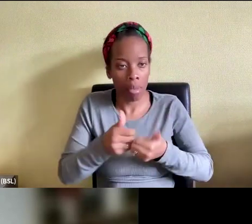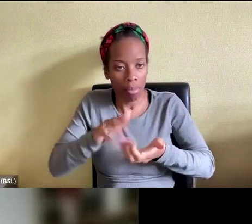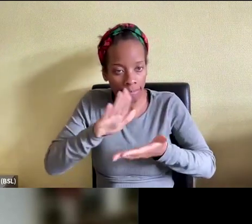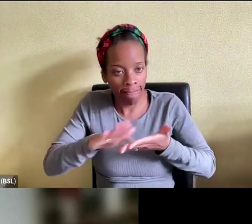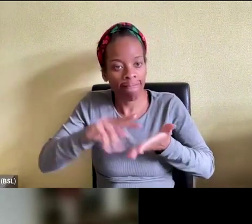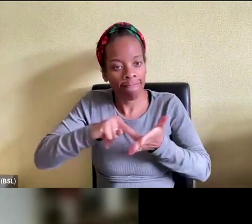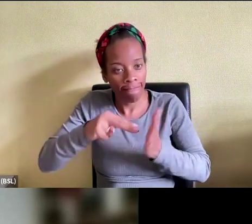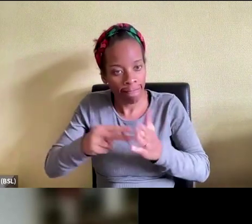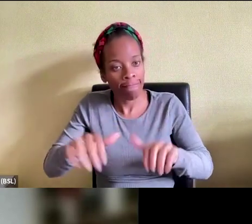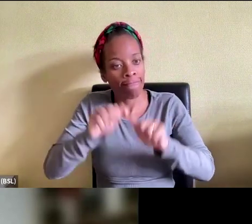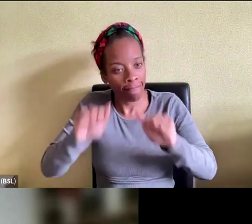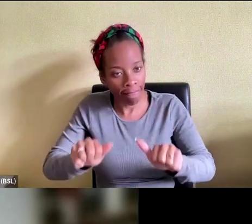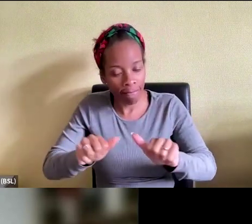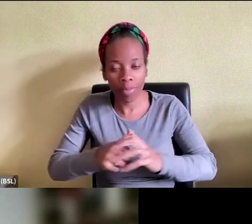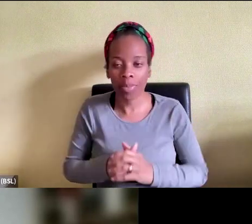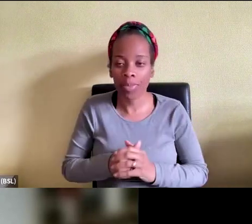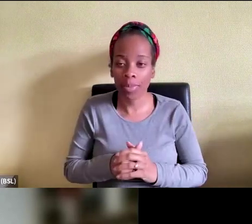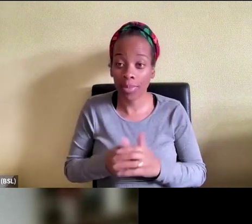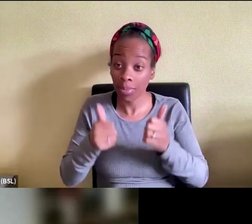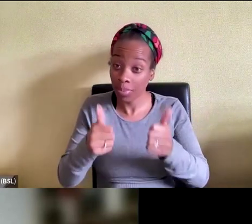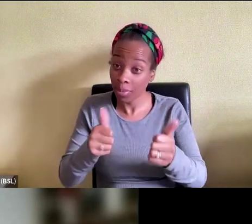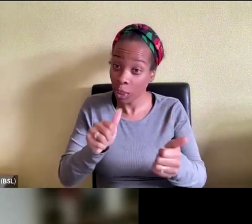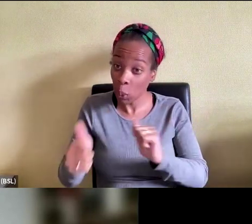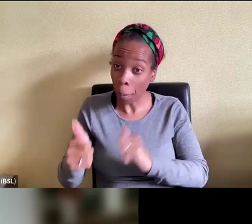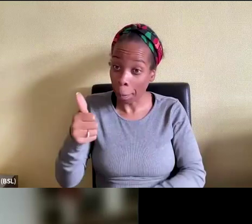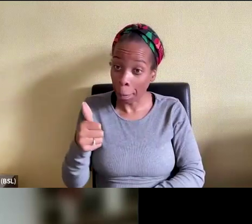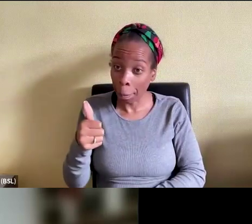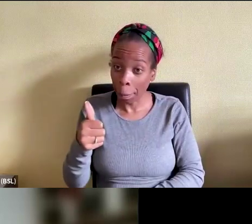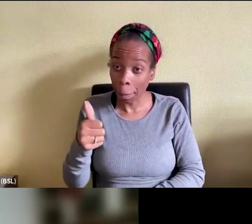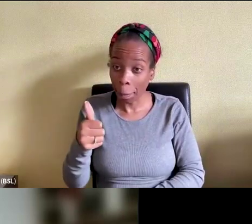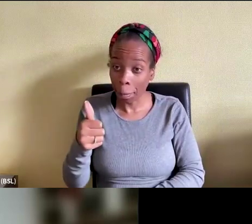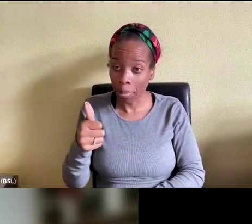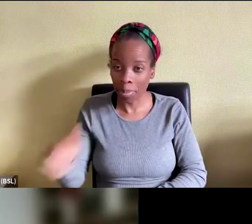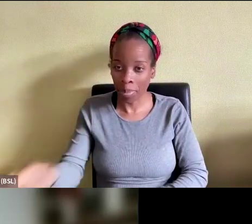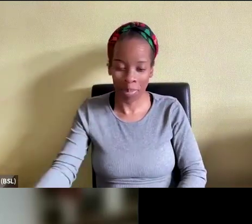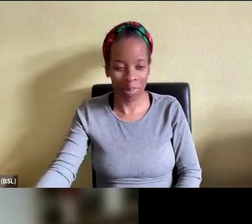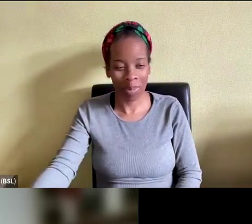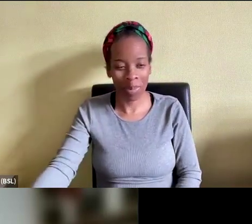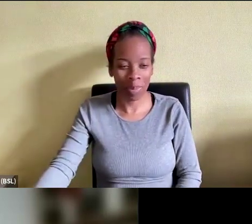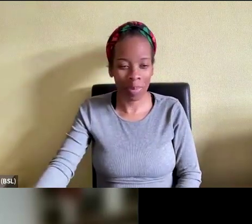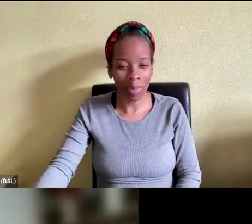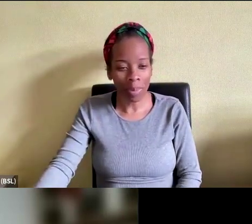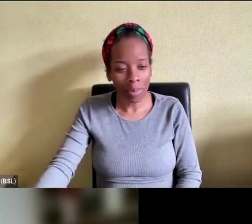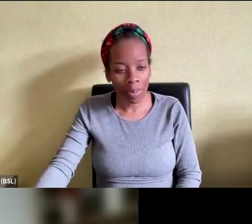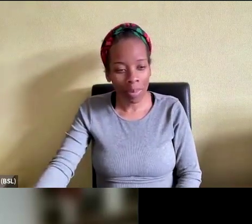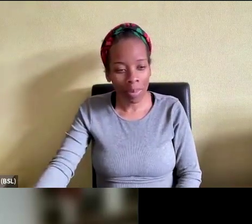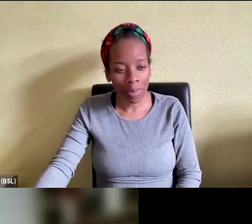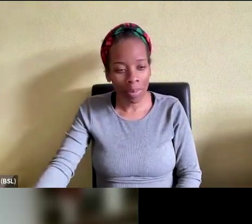Amelia: Great. Thank you. And then we've had a few questions on diagnosis and medical evidence and